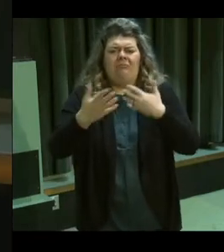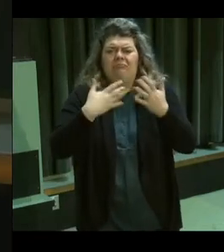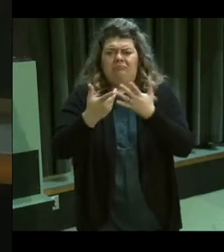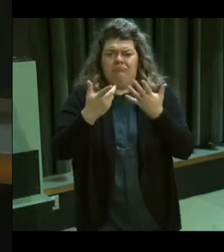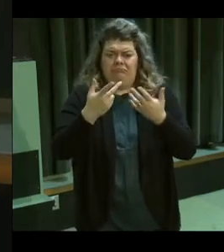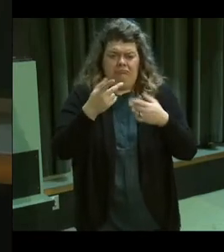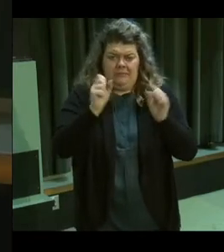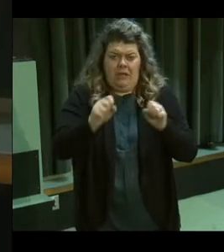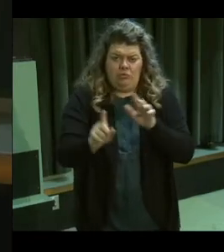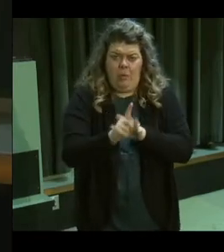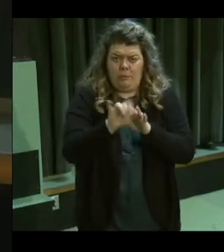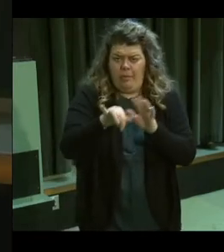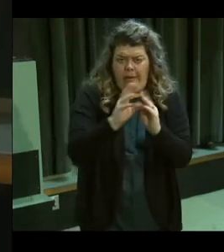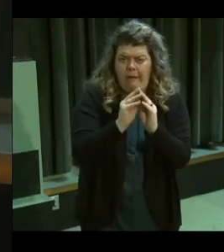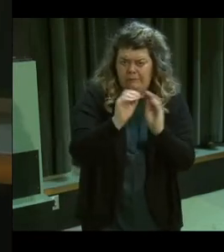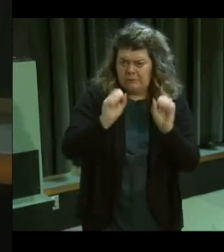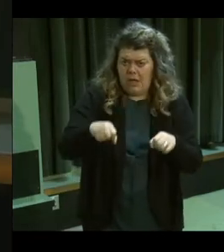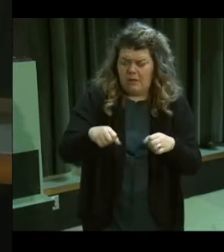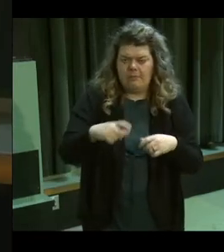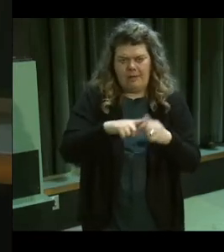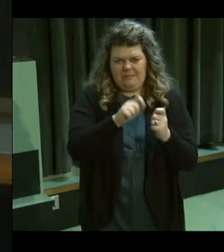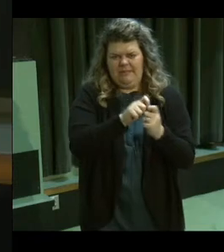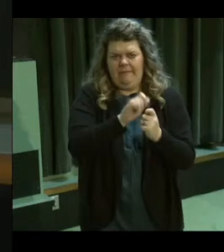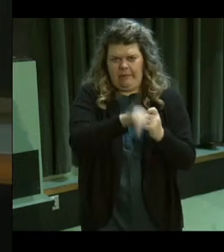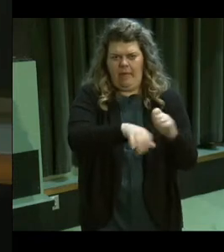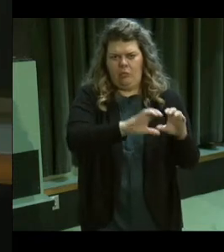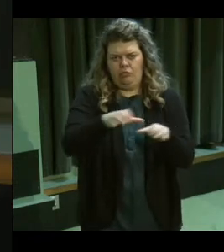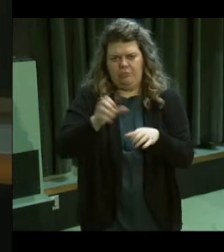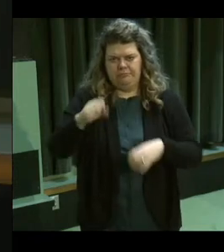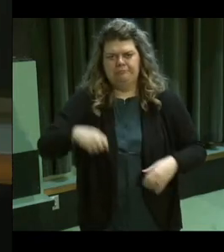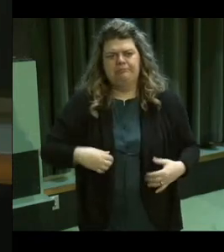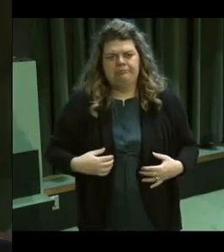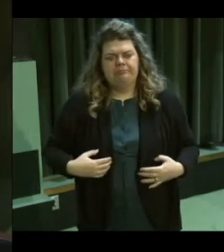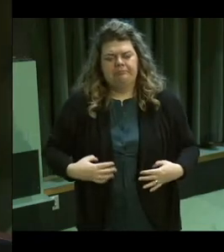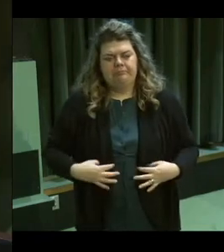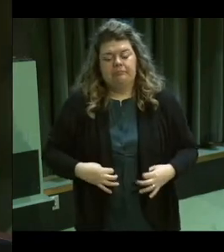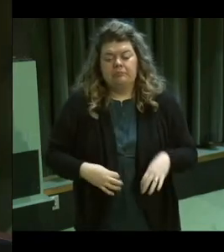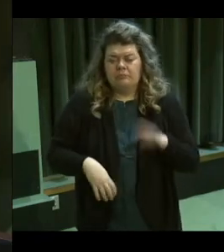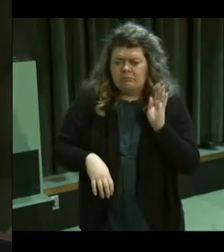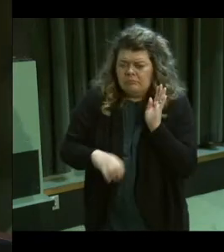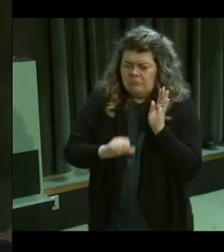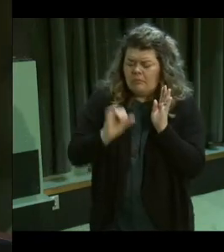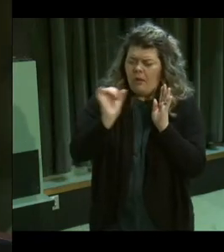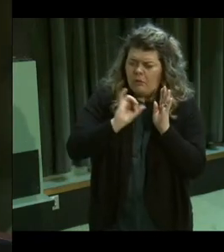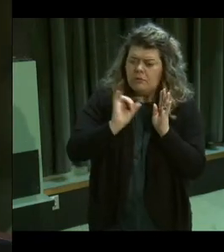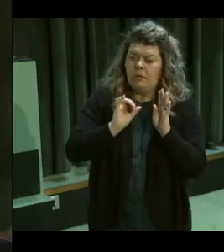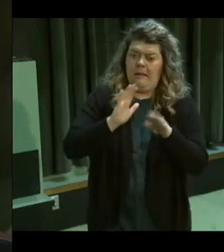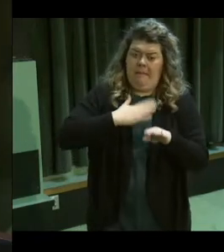anybody can attend, you know,